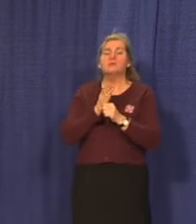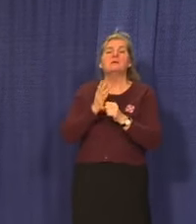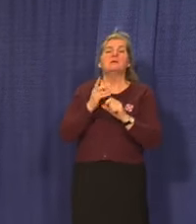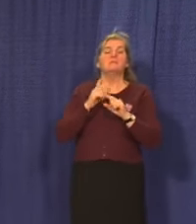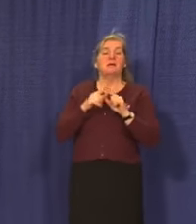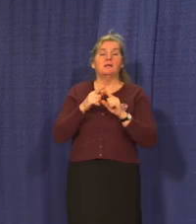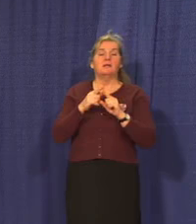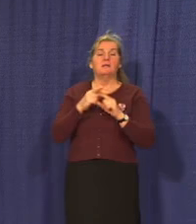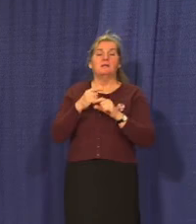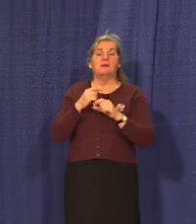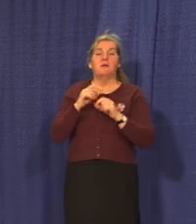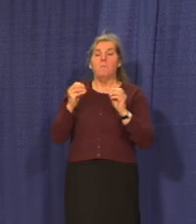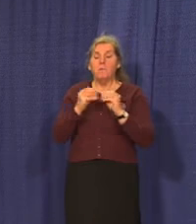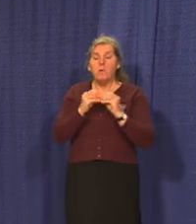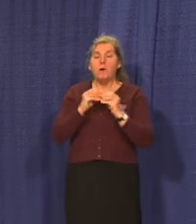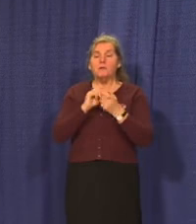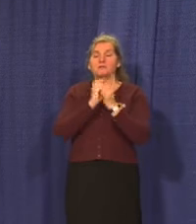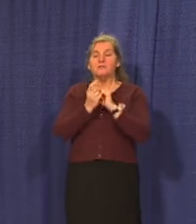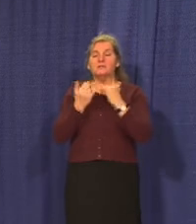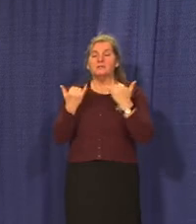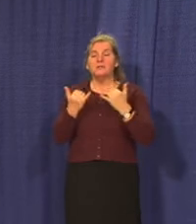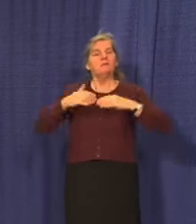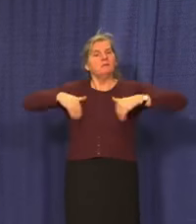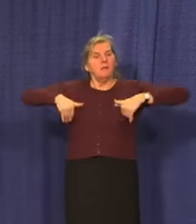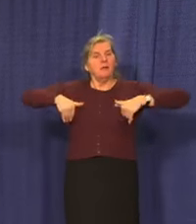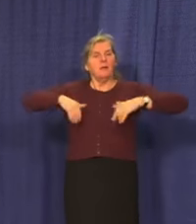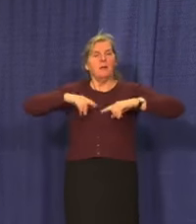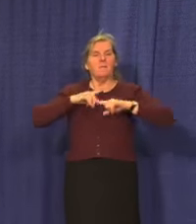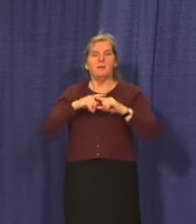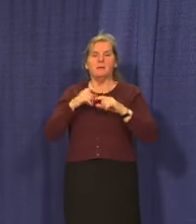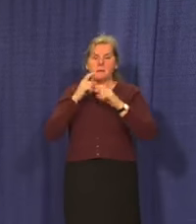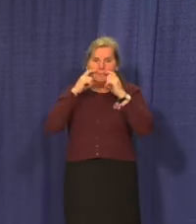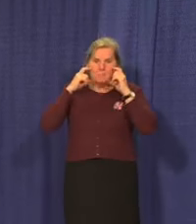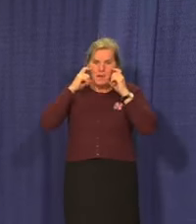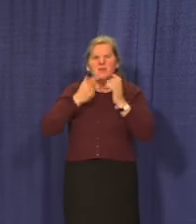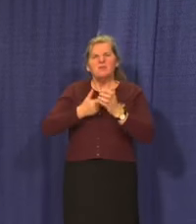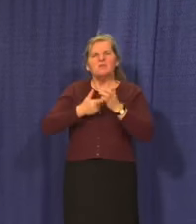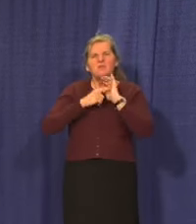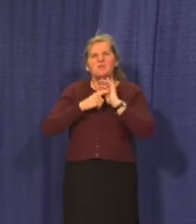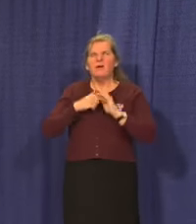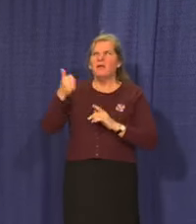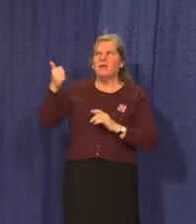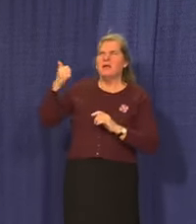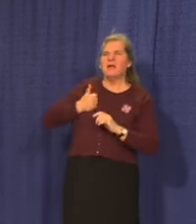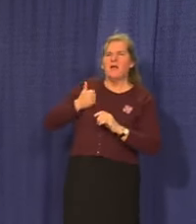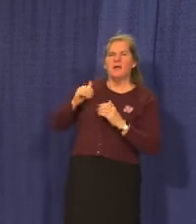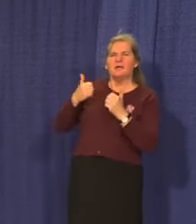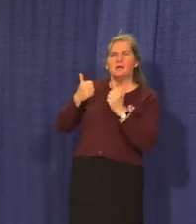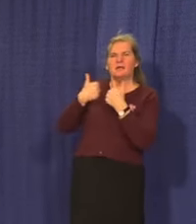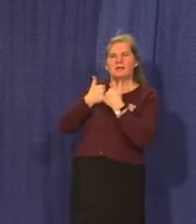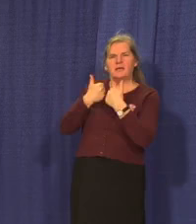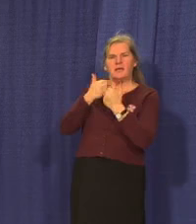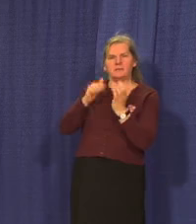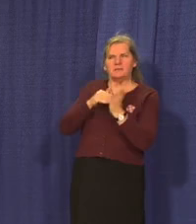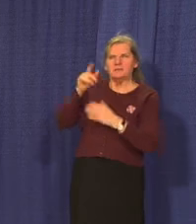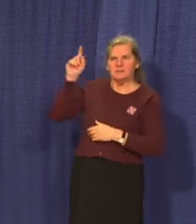ANY CHANGES TODAY. MASKS ARE REQUIRED NOW AT PLACES LIKE THE CANADA GAME CENTRE. I TALKED WITH MAYOR CURTIS